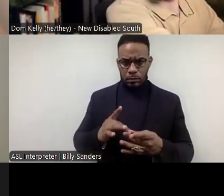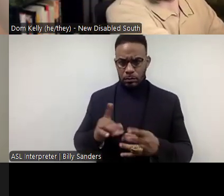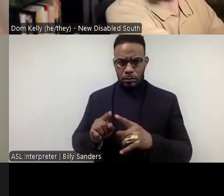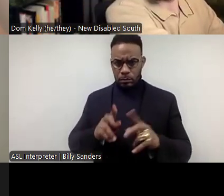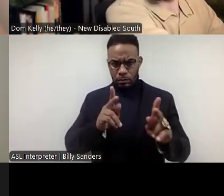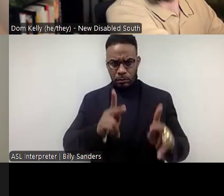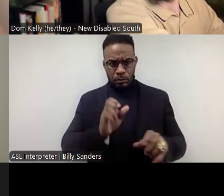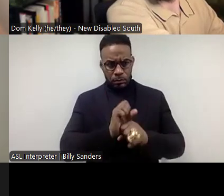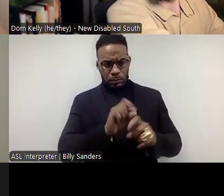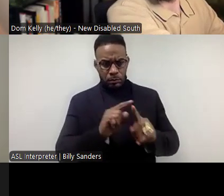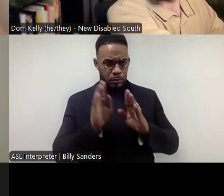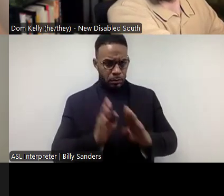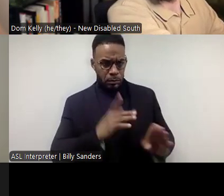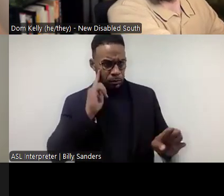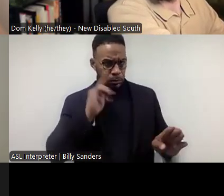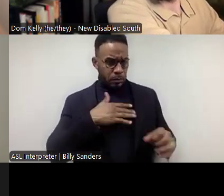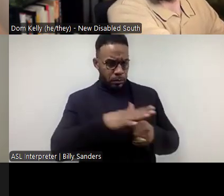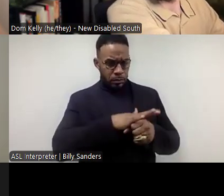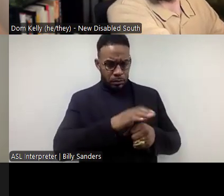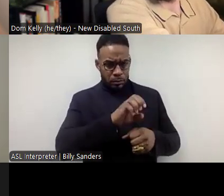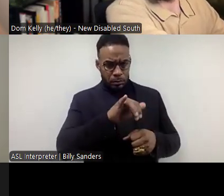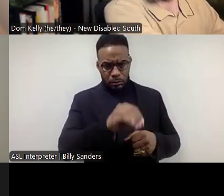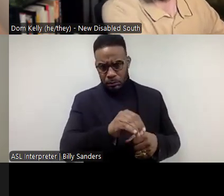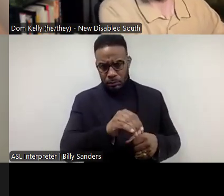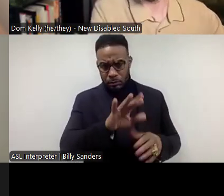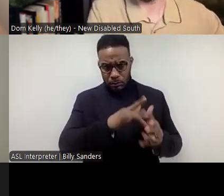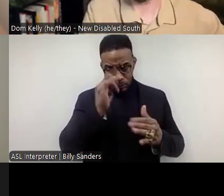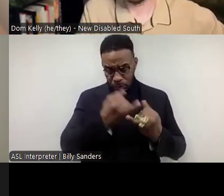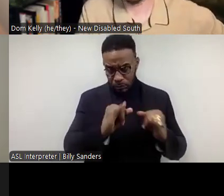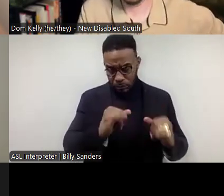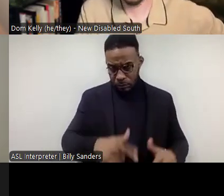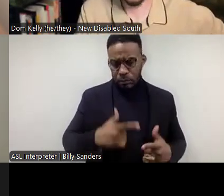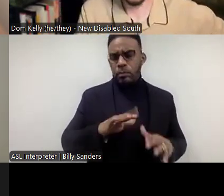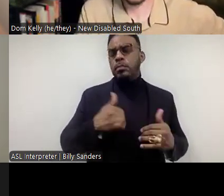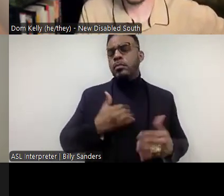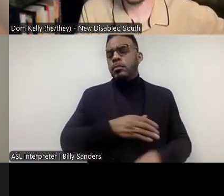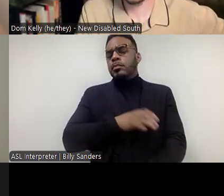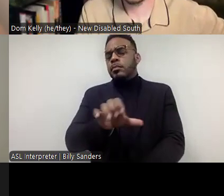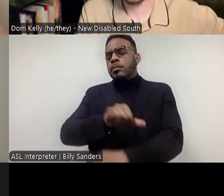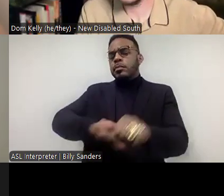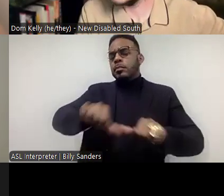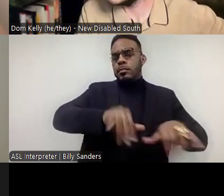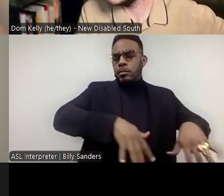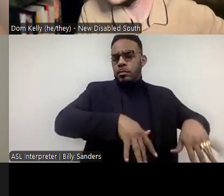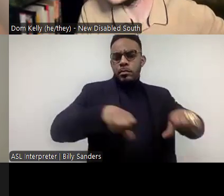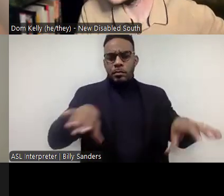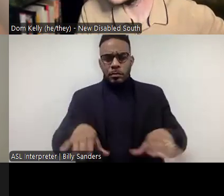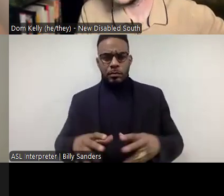going to read a couple other questions. Somebody says, as a person working as an organizer for my local CIL, center for